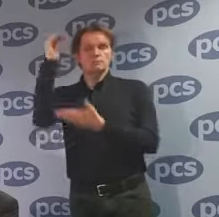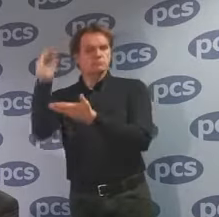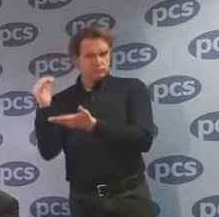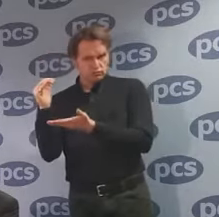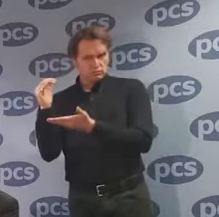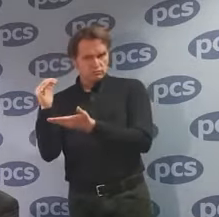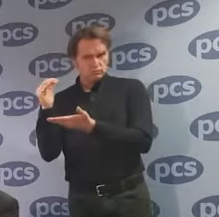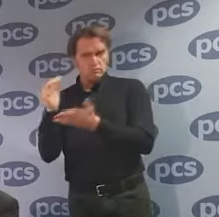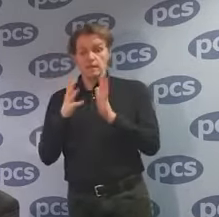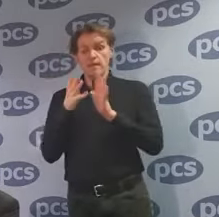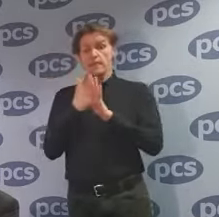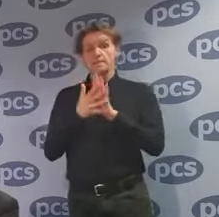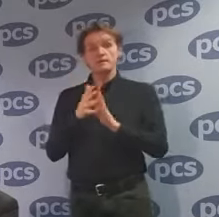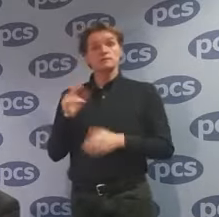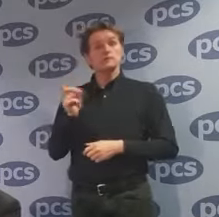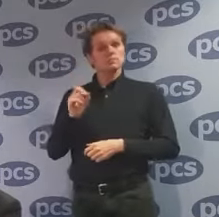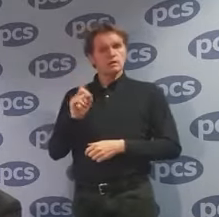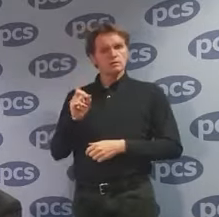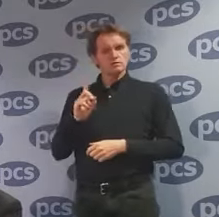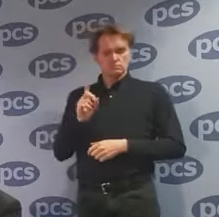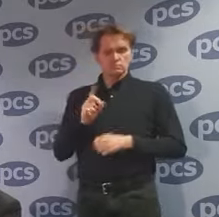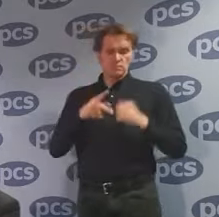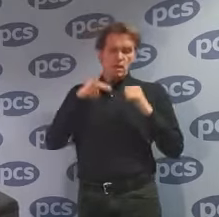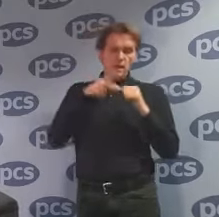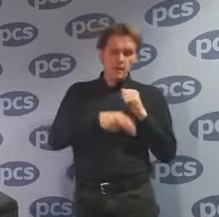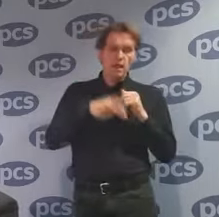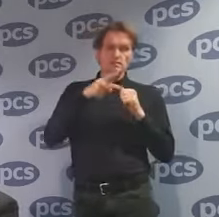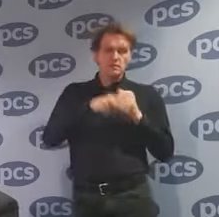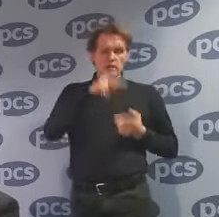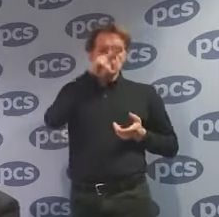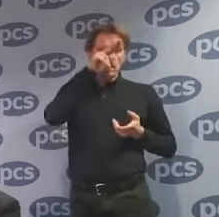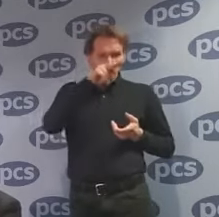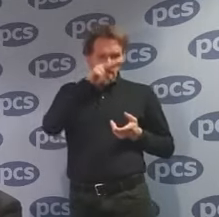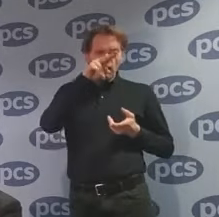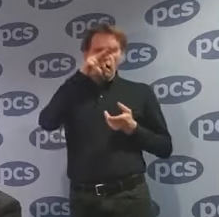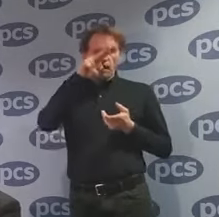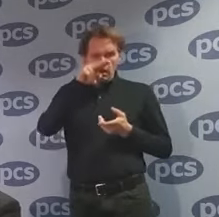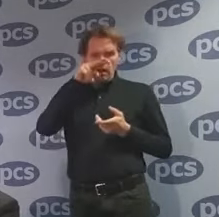telling us is the rate of cuts is staying steady it's not stopped it's not